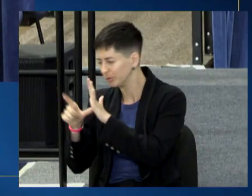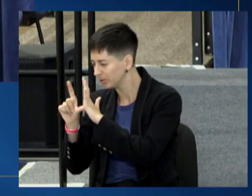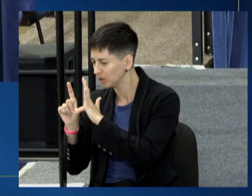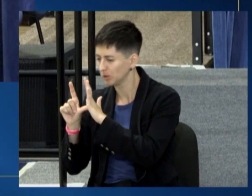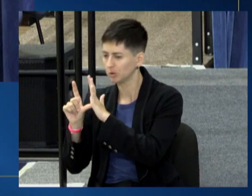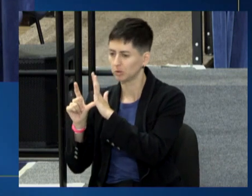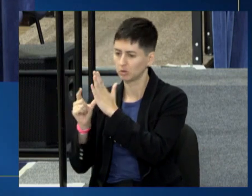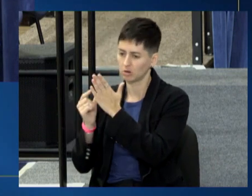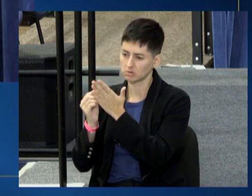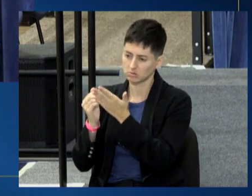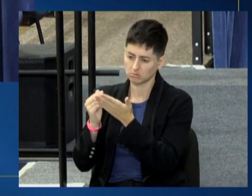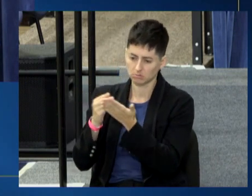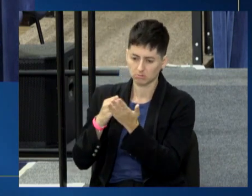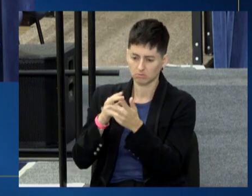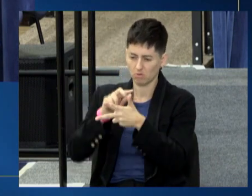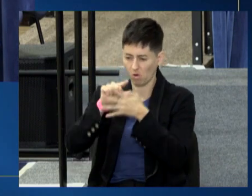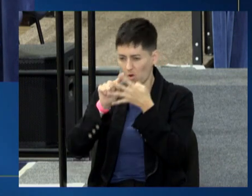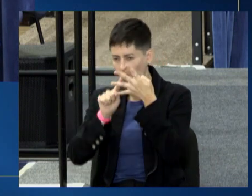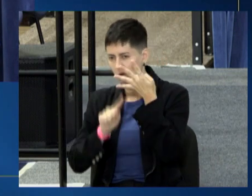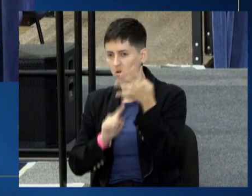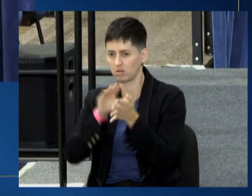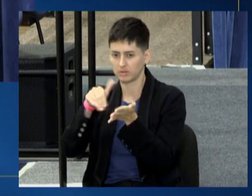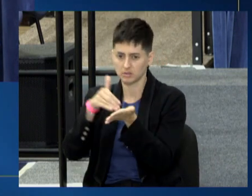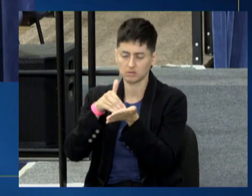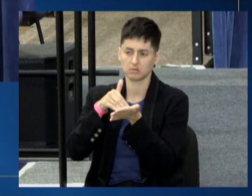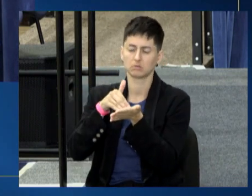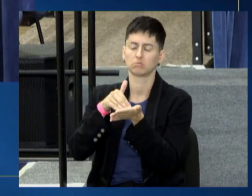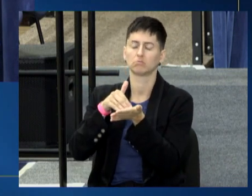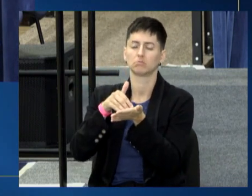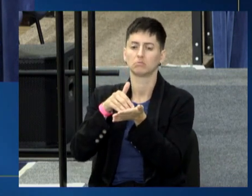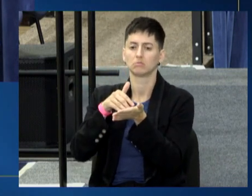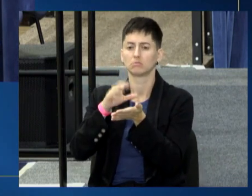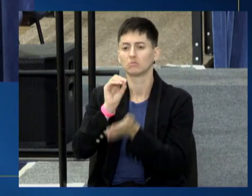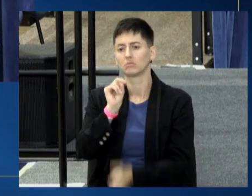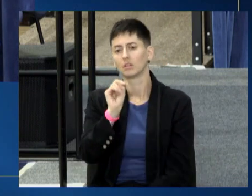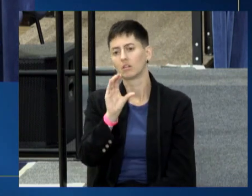with pediatric and rare cancer expertise, oncology products, labeling, and safety.